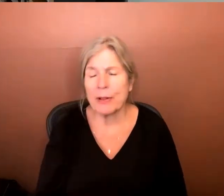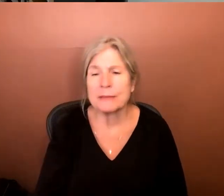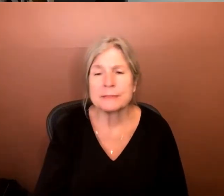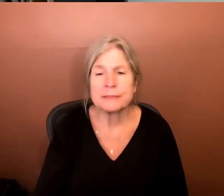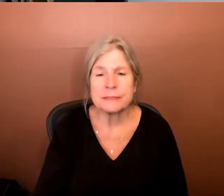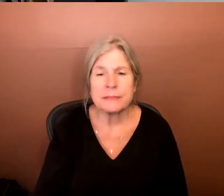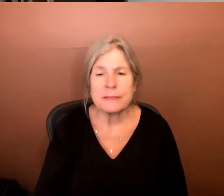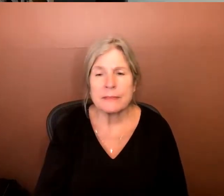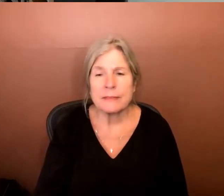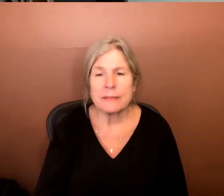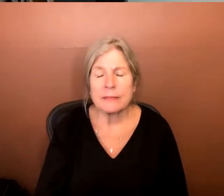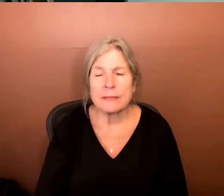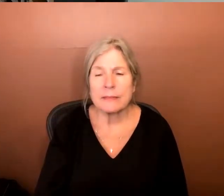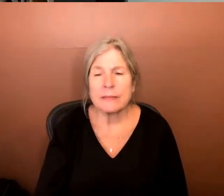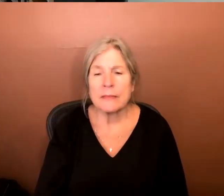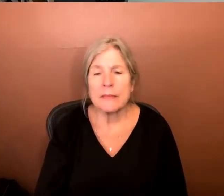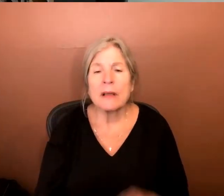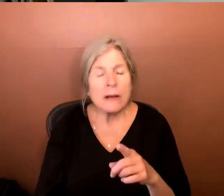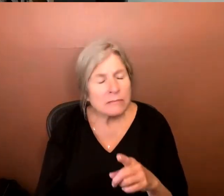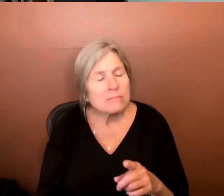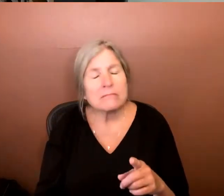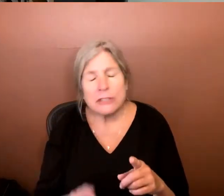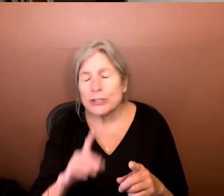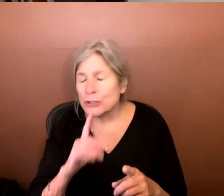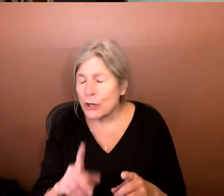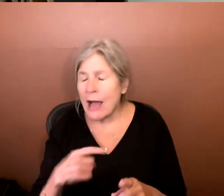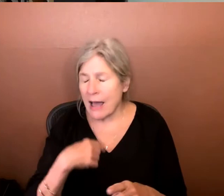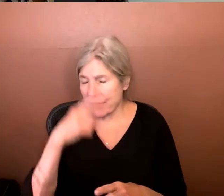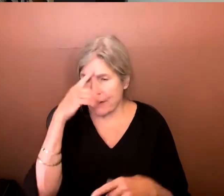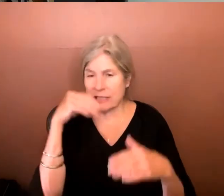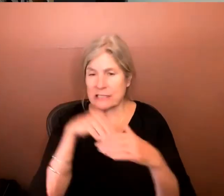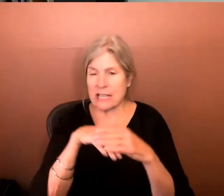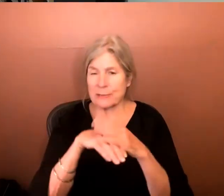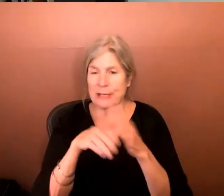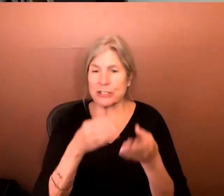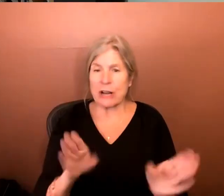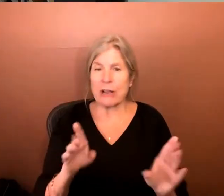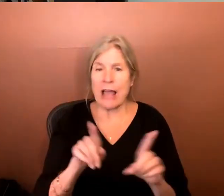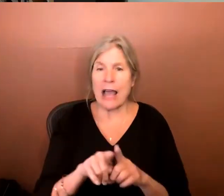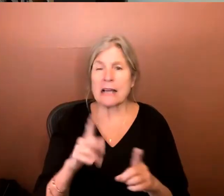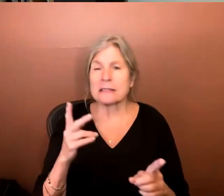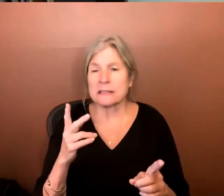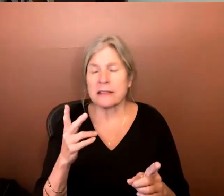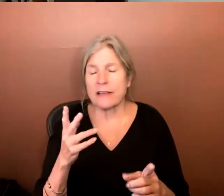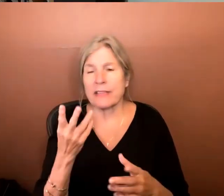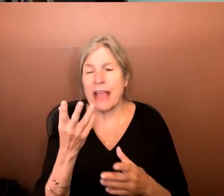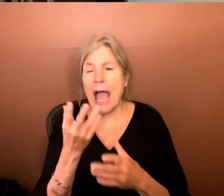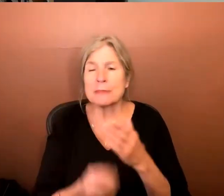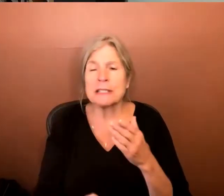: Yeah, sure. I think of accessibility in general as the absence of barriers. It's the absence of